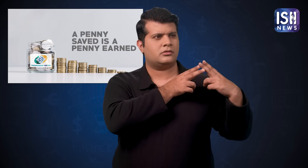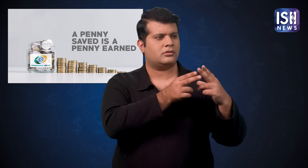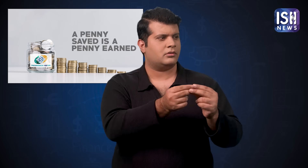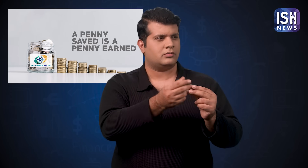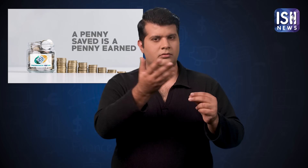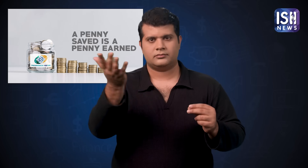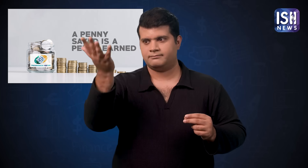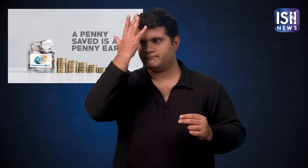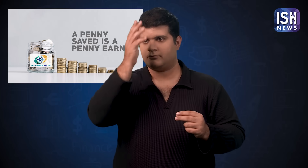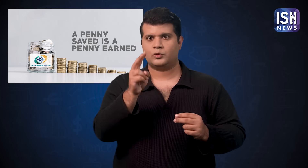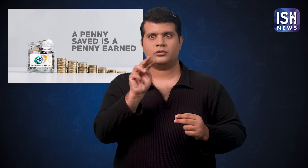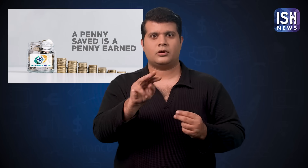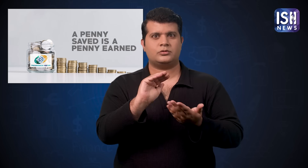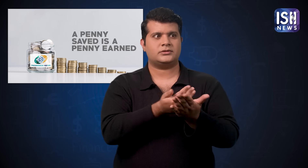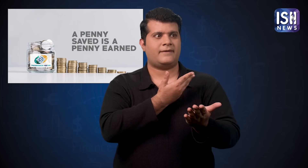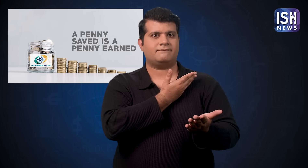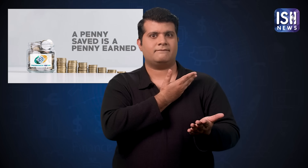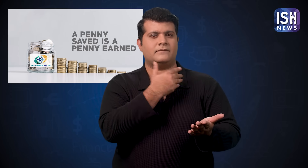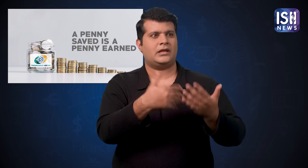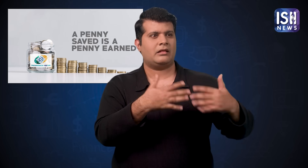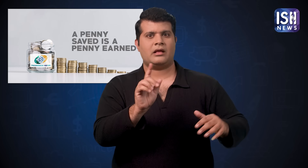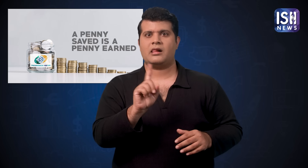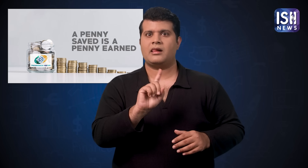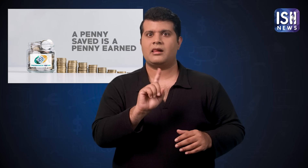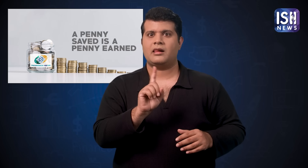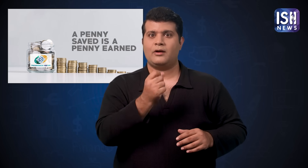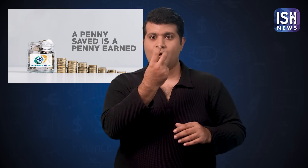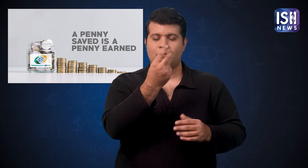Ignoring this can quickly cost us ₹2,000 in missed savings.